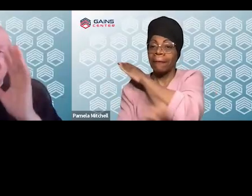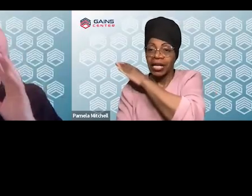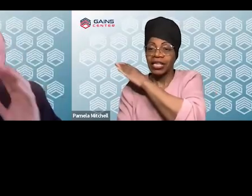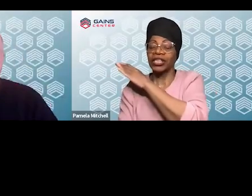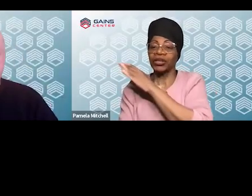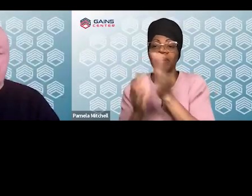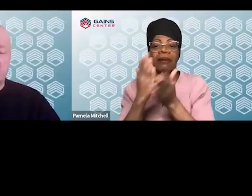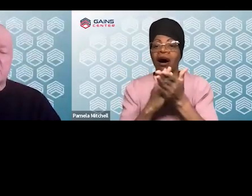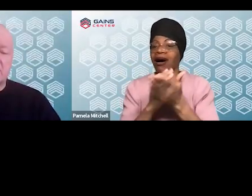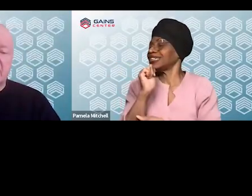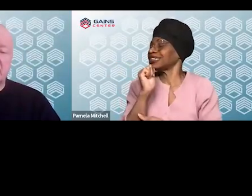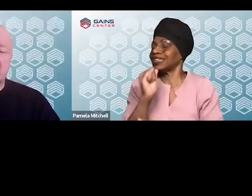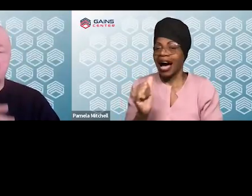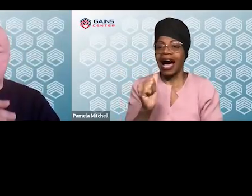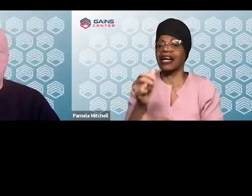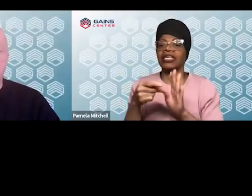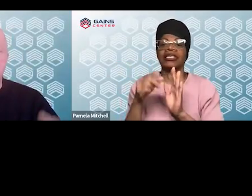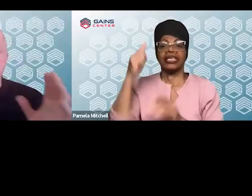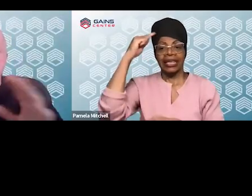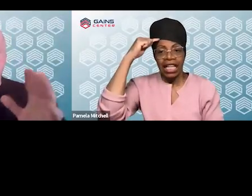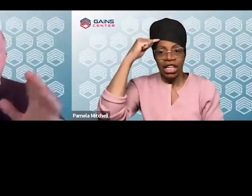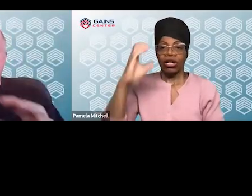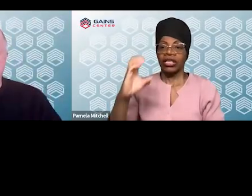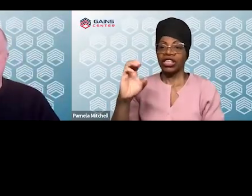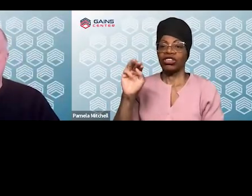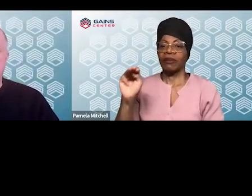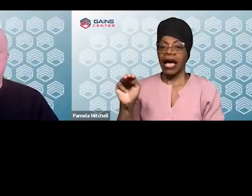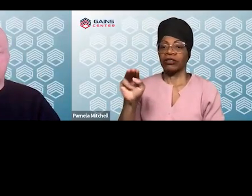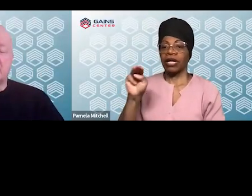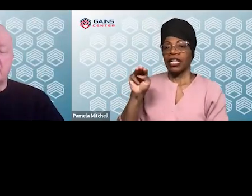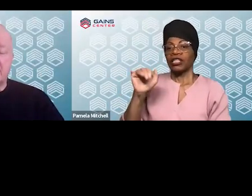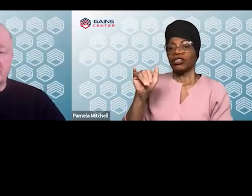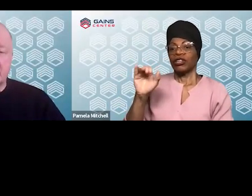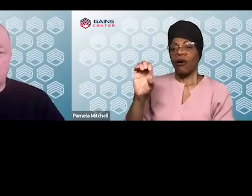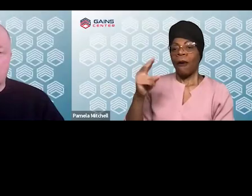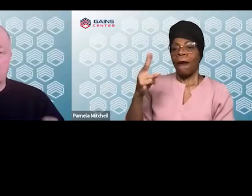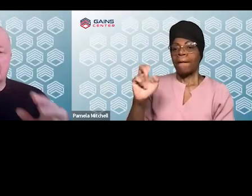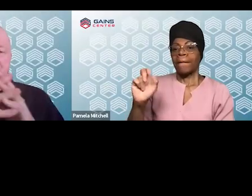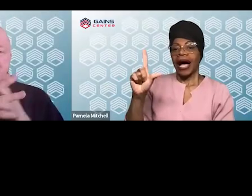is not contingency management. And Michael has showed quite definitively this didn't work.